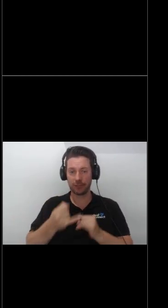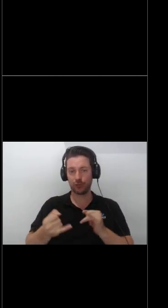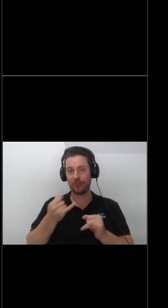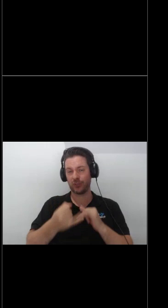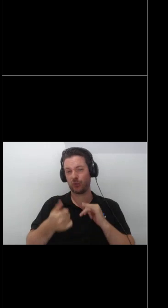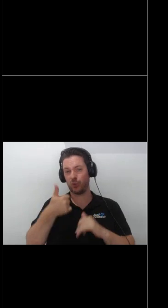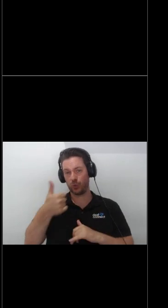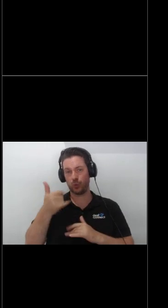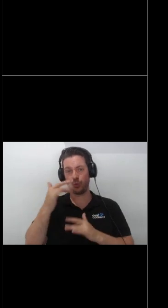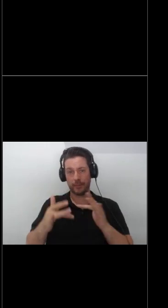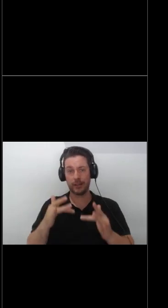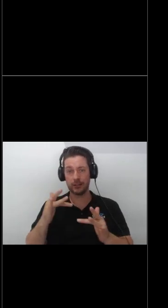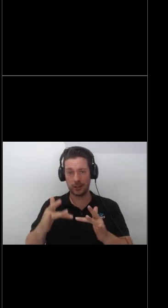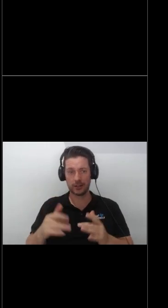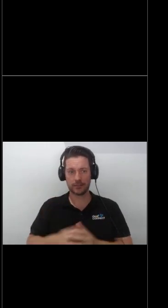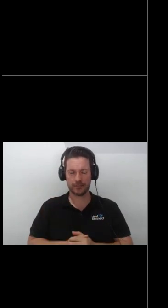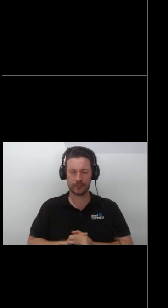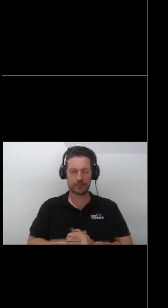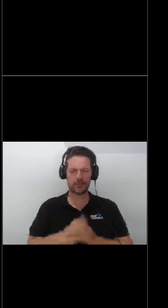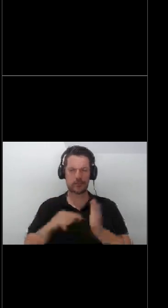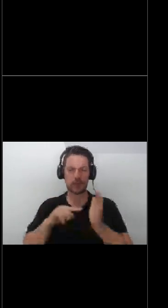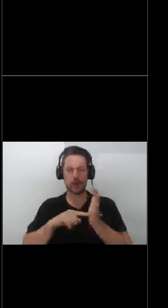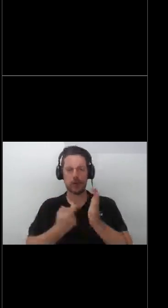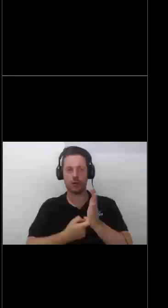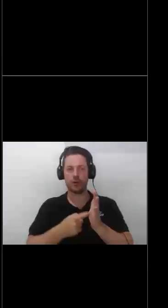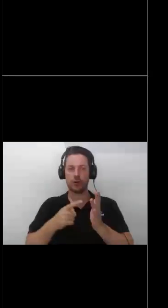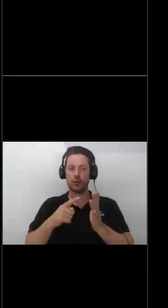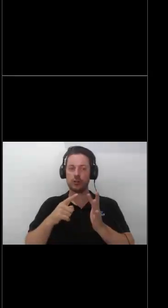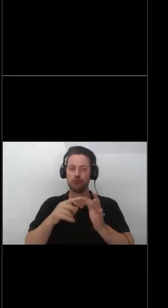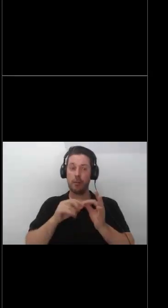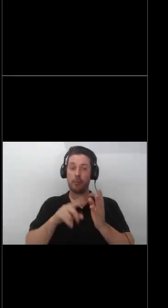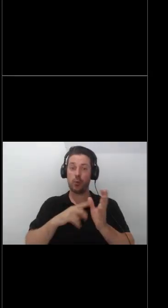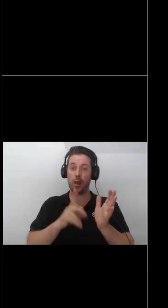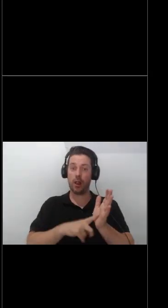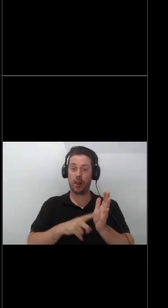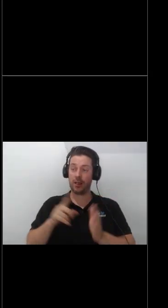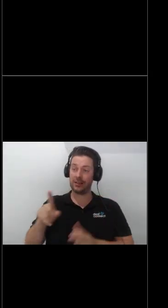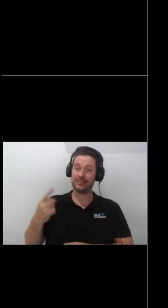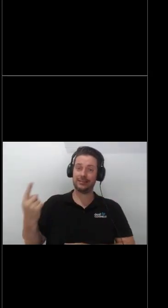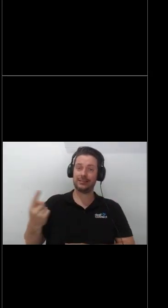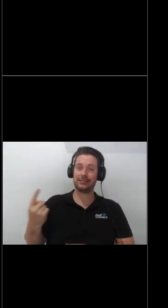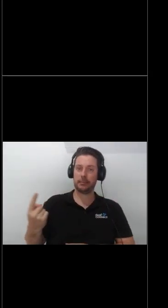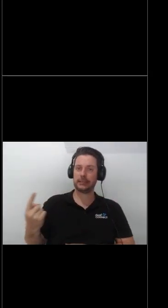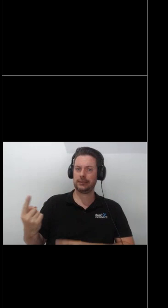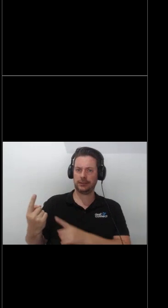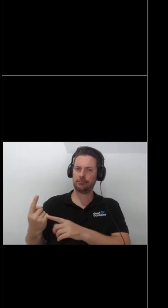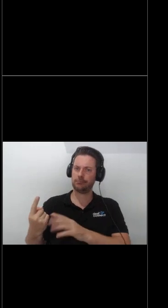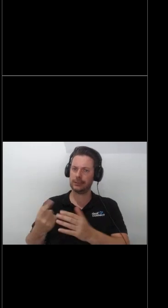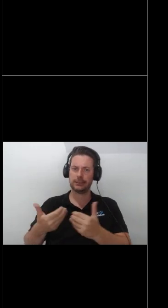The tribunal is a statutory independent body, as I said, and it has set up this